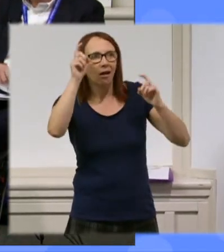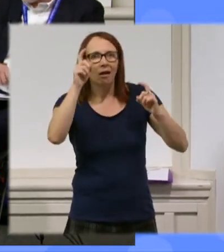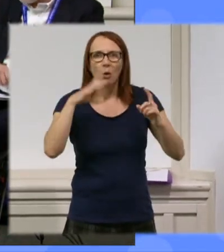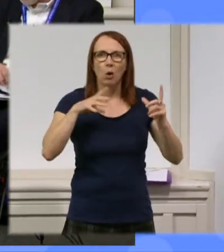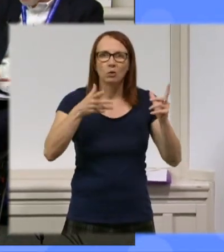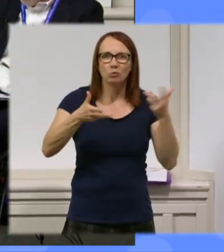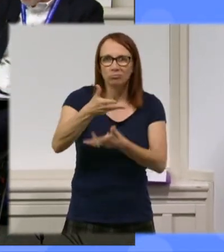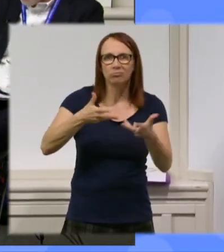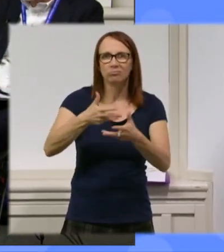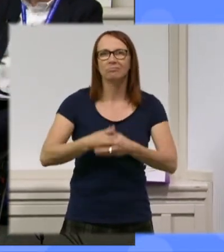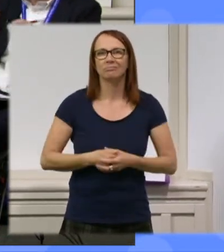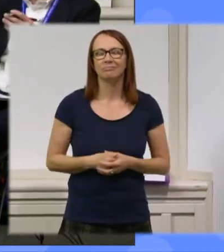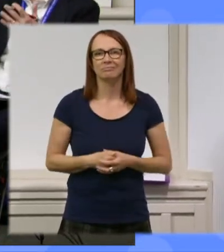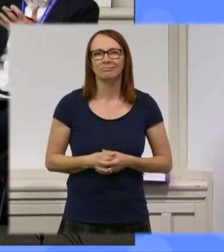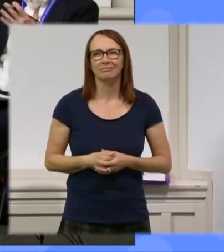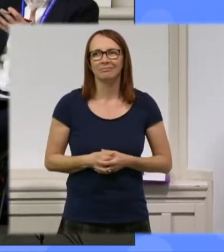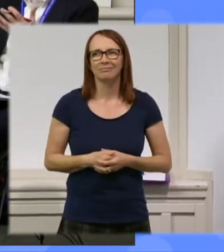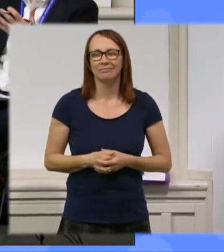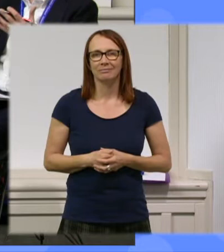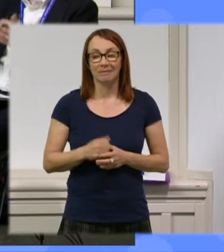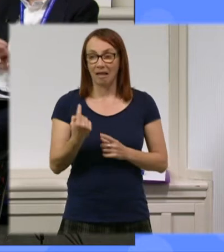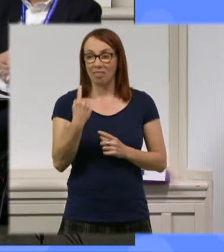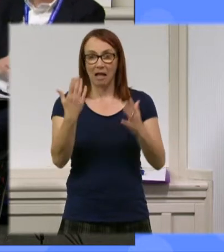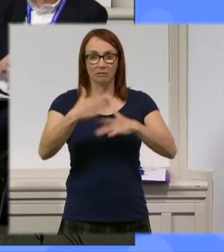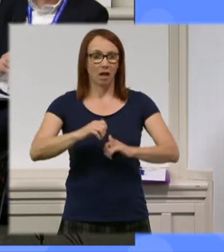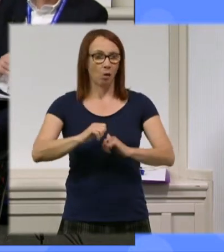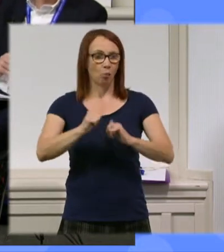explore we had a good discussion last night my real income so I want